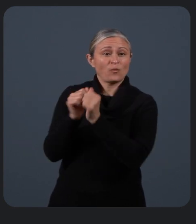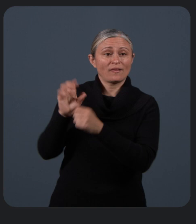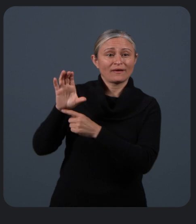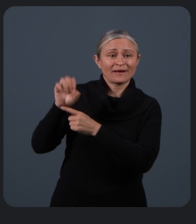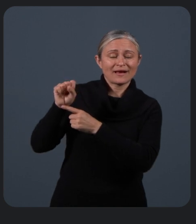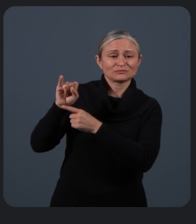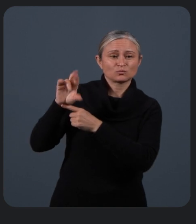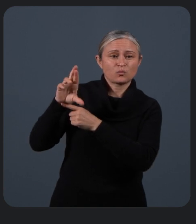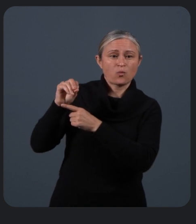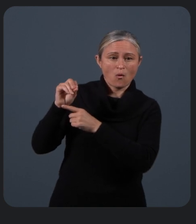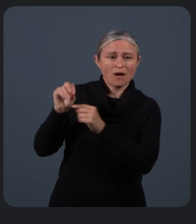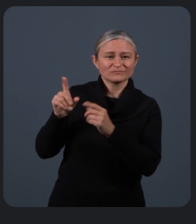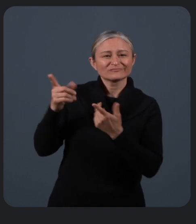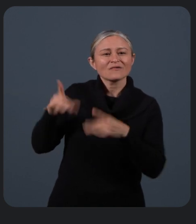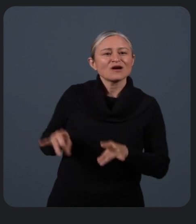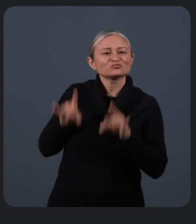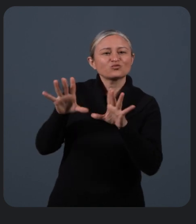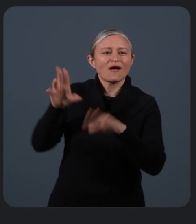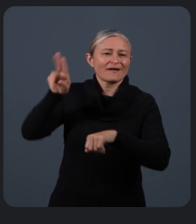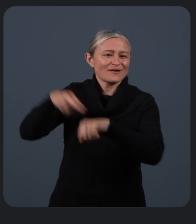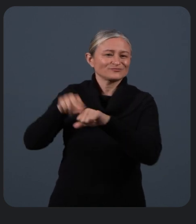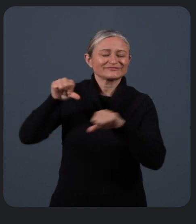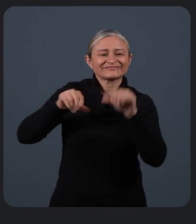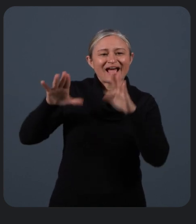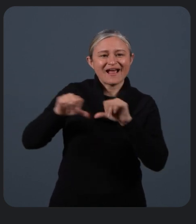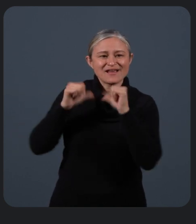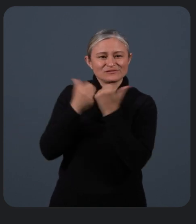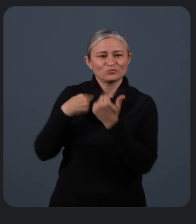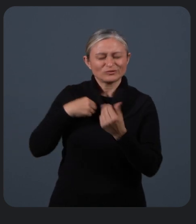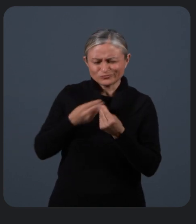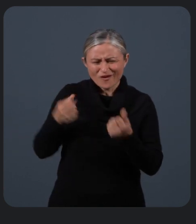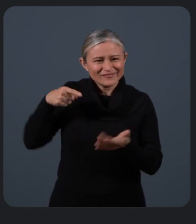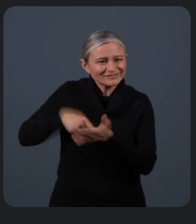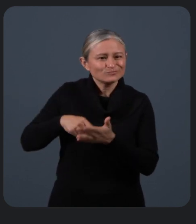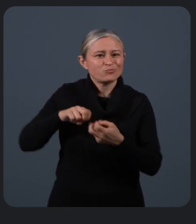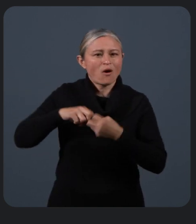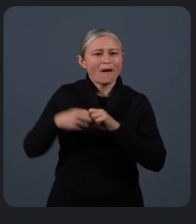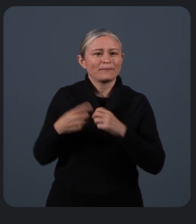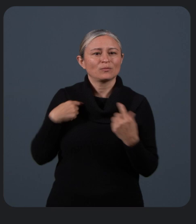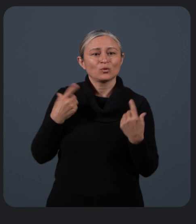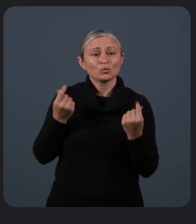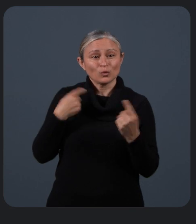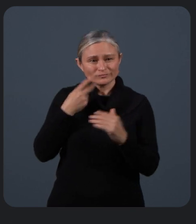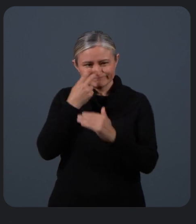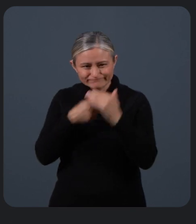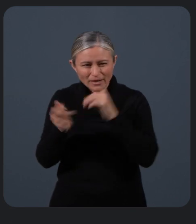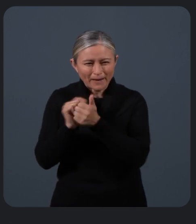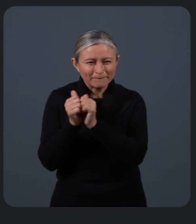agency, to solve this problem. We used insights from a competition we ran with the Kaggle community to train